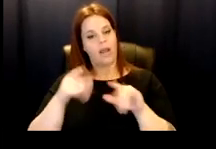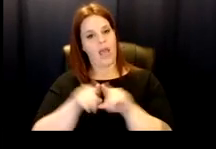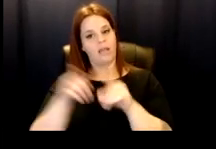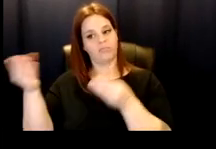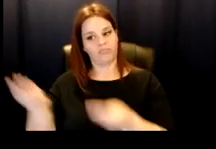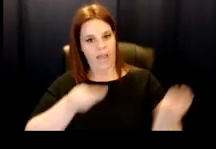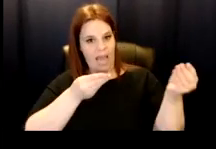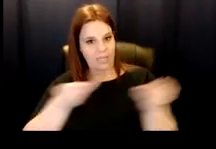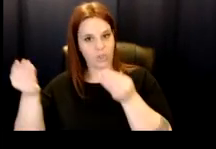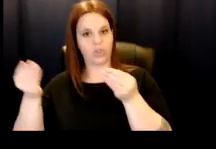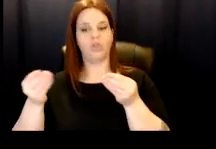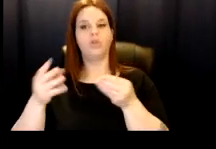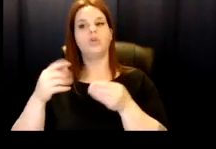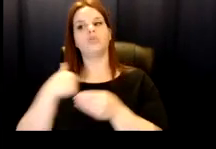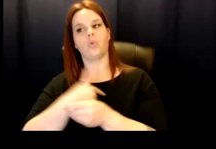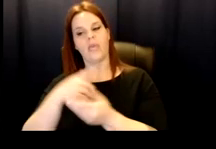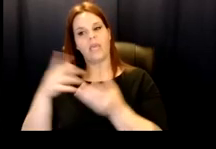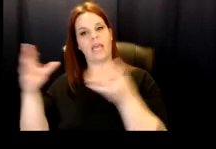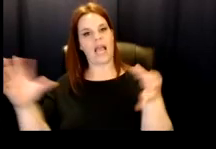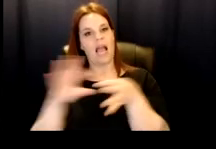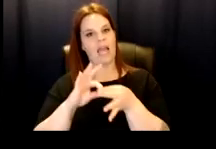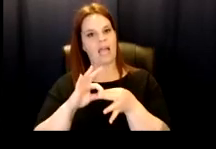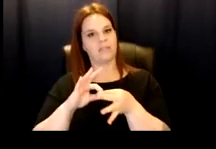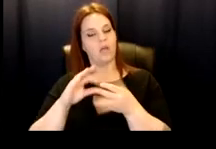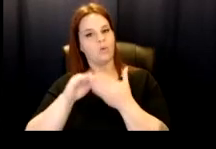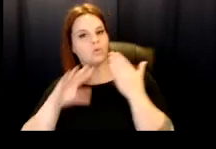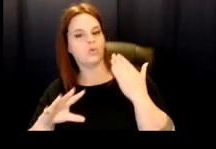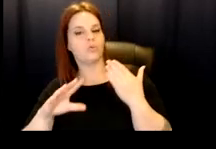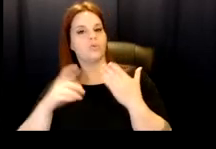program which connects students and recent graduates with disabilities to paid internships